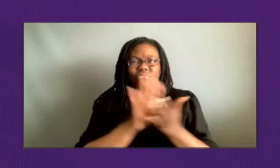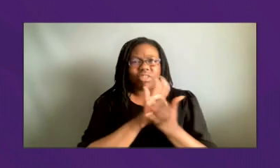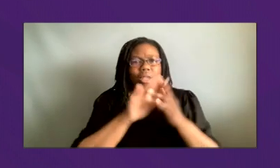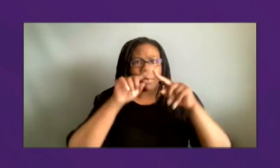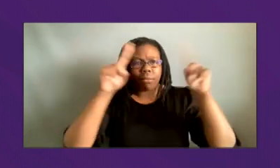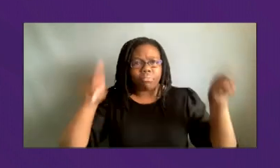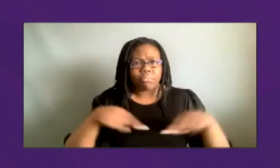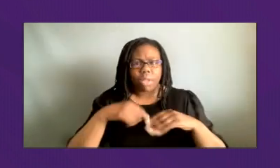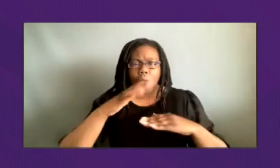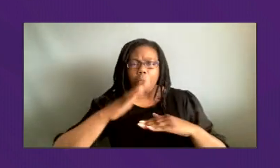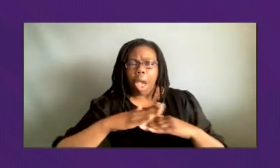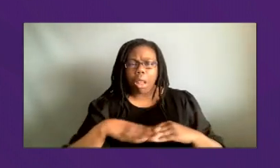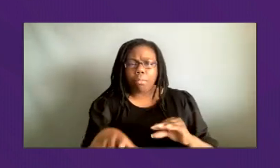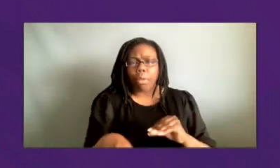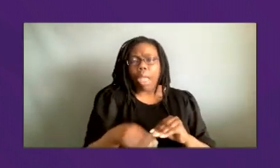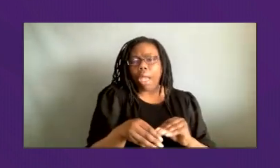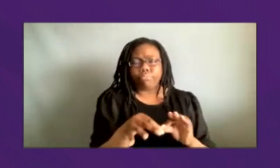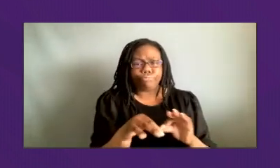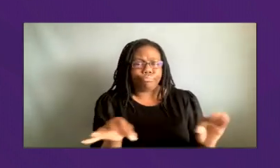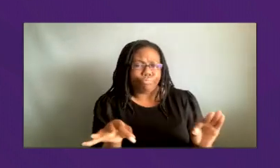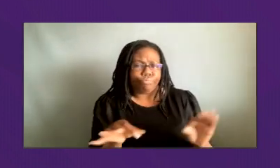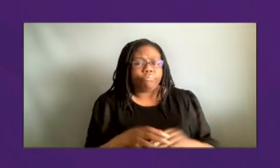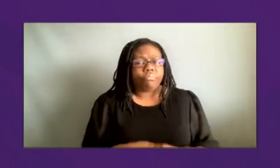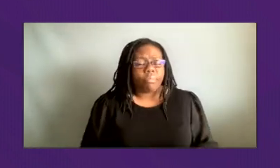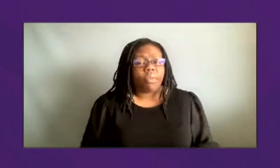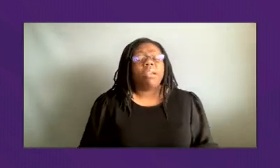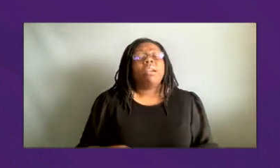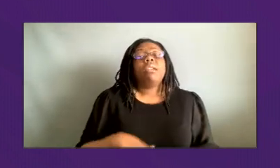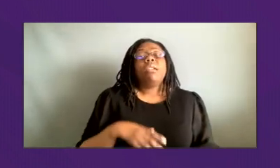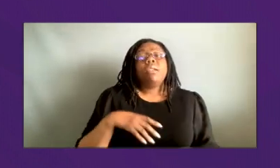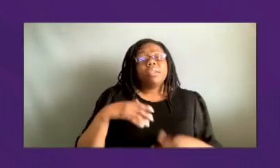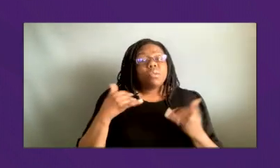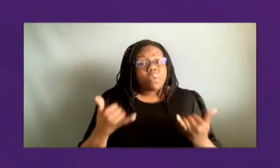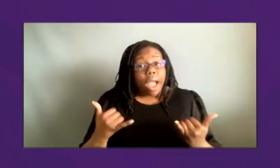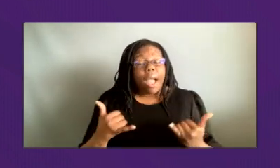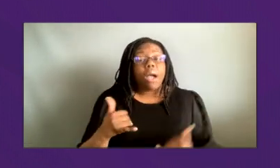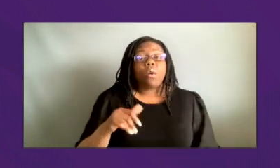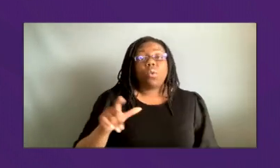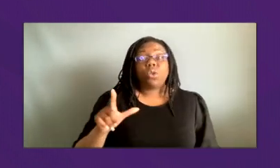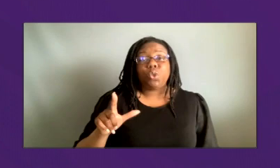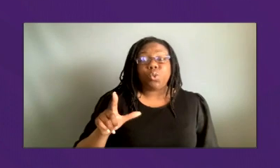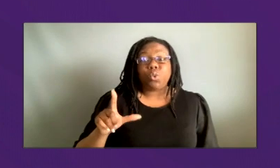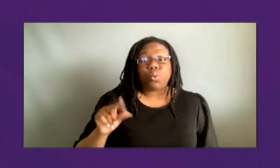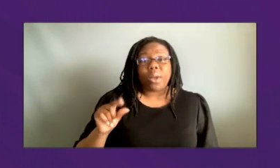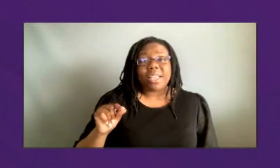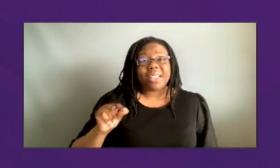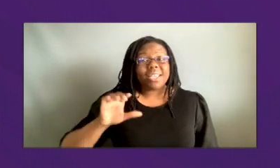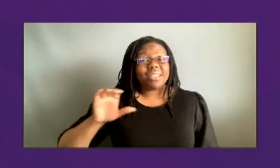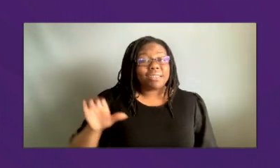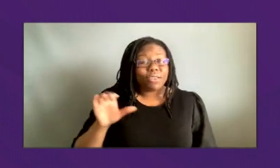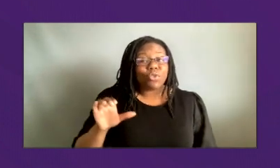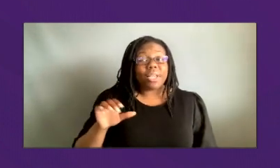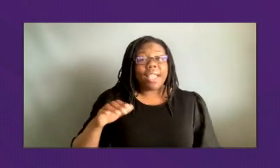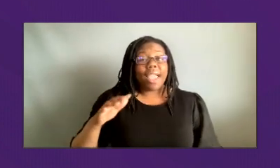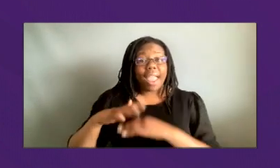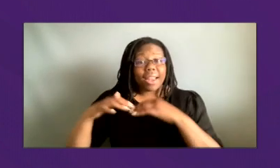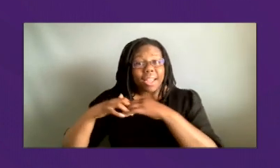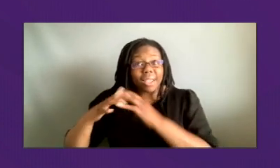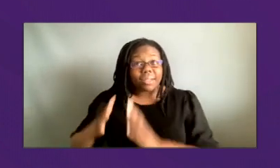meaning now. And so by the early 20th century, Indians are an indivisible part of what creates